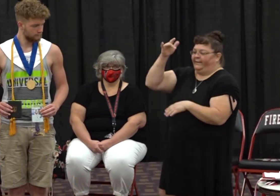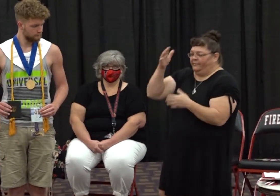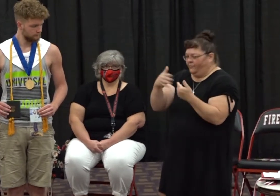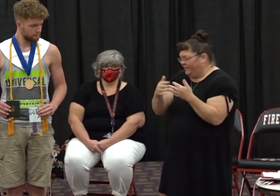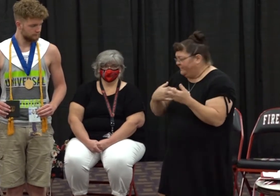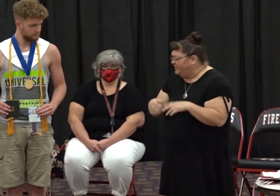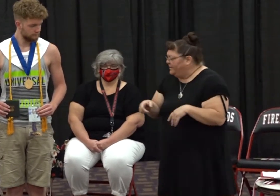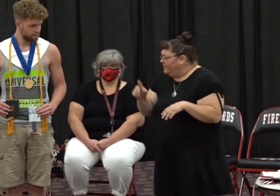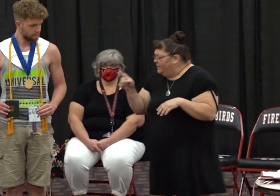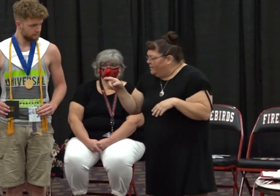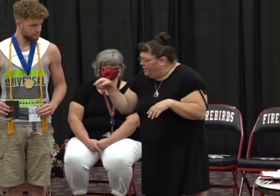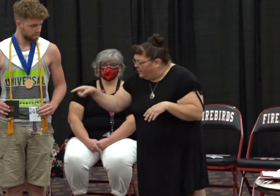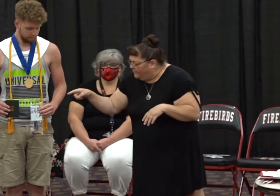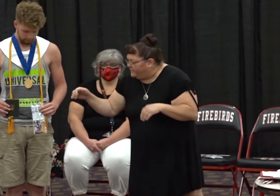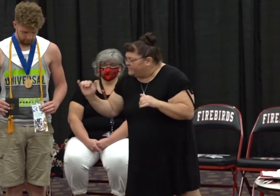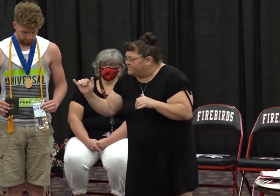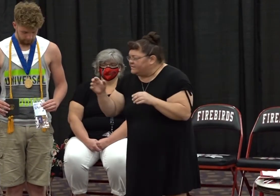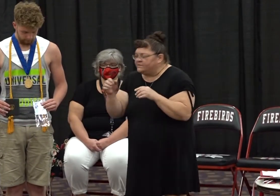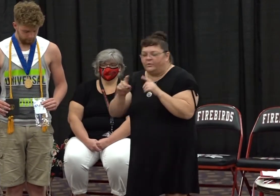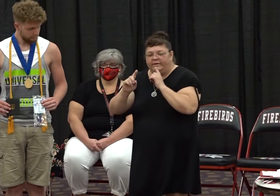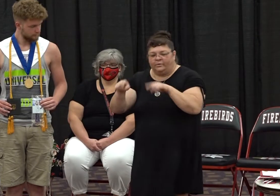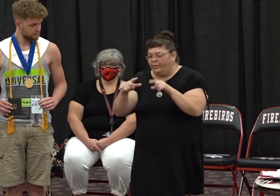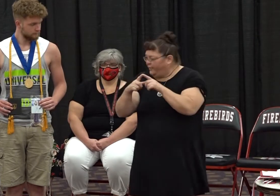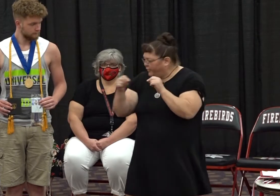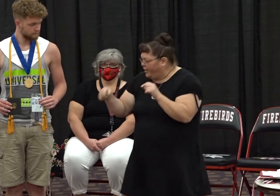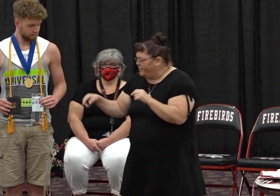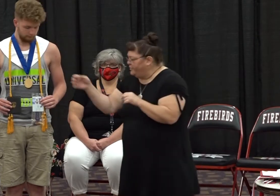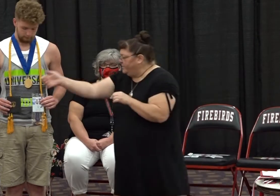So you can keep it shiny.